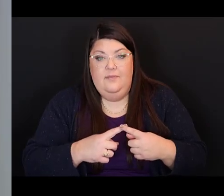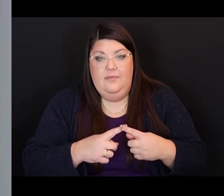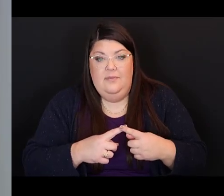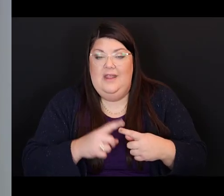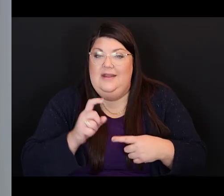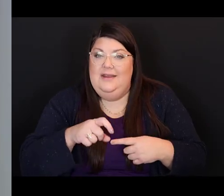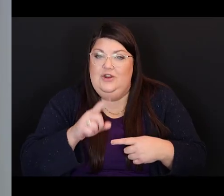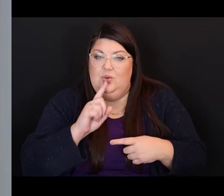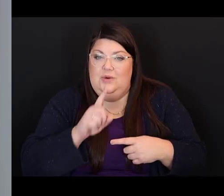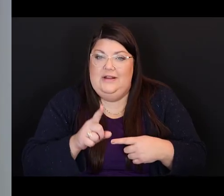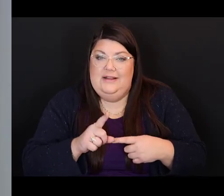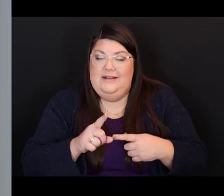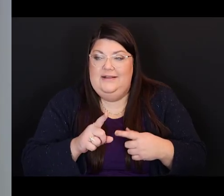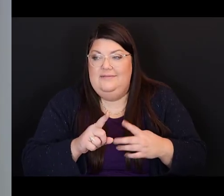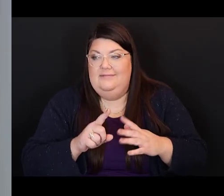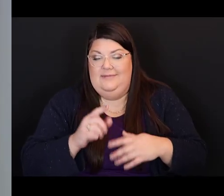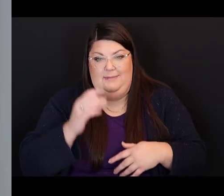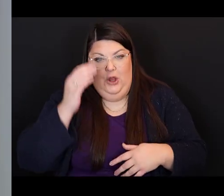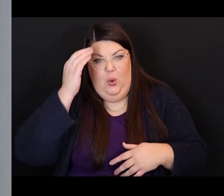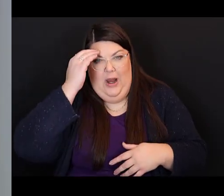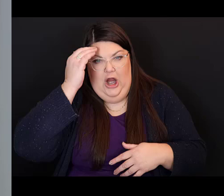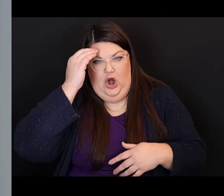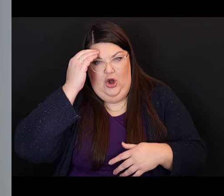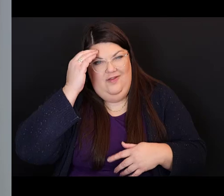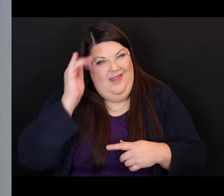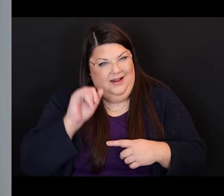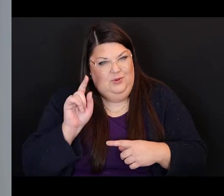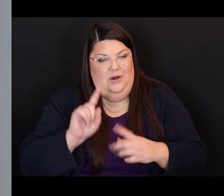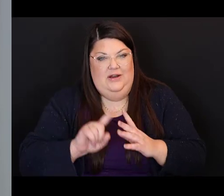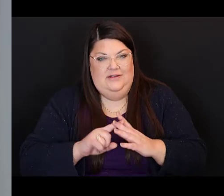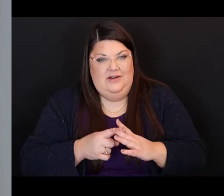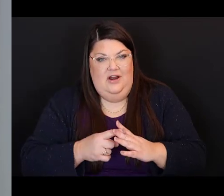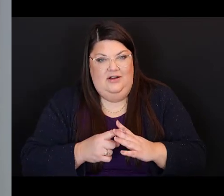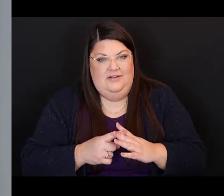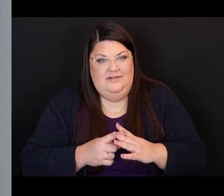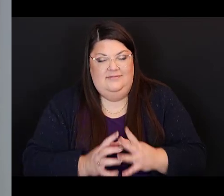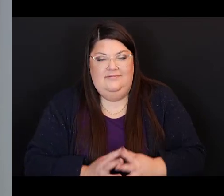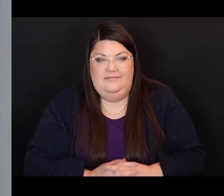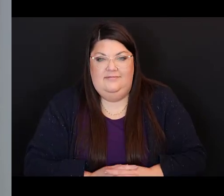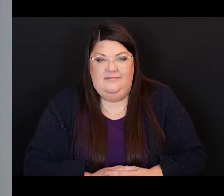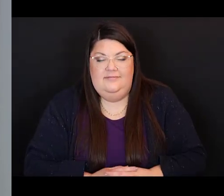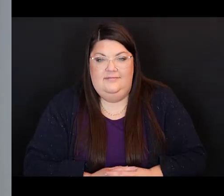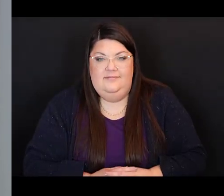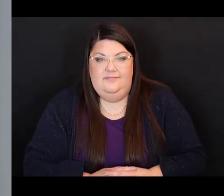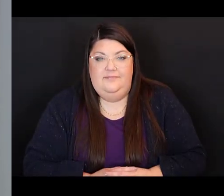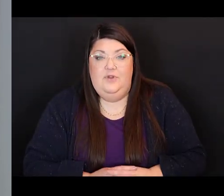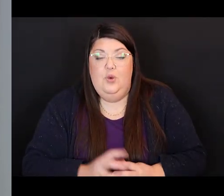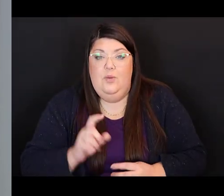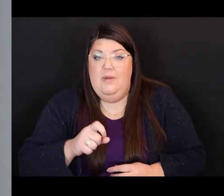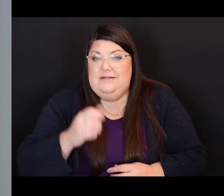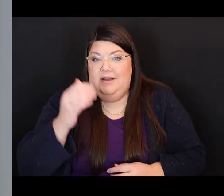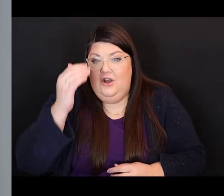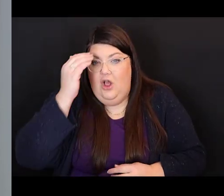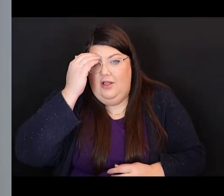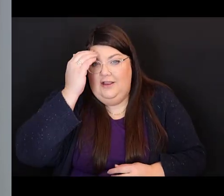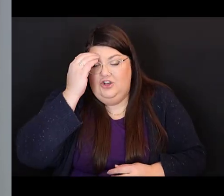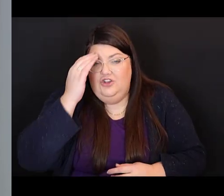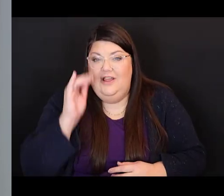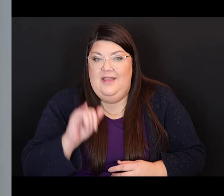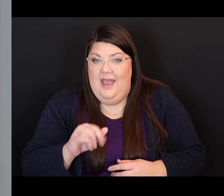is we need to really, it starts with awareness and acknowledgement, right? So, we have to acknowledge